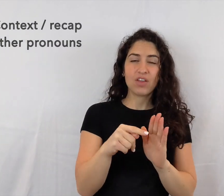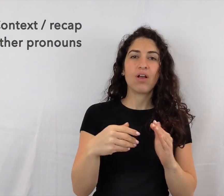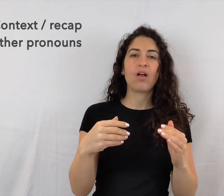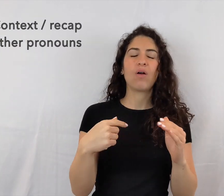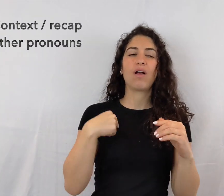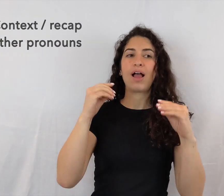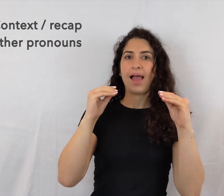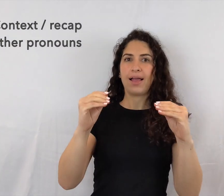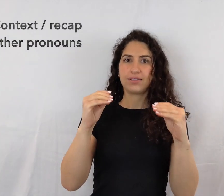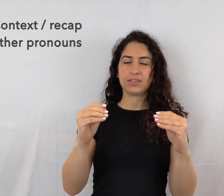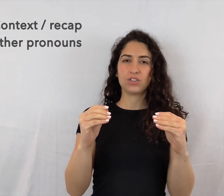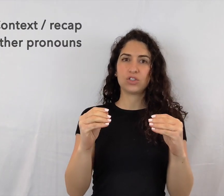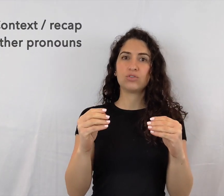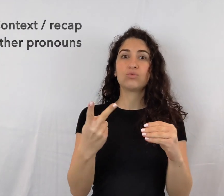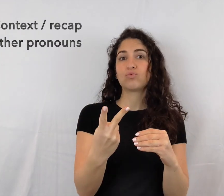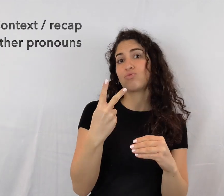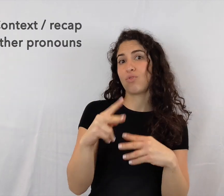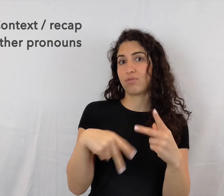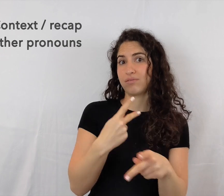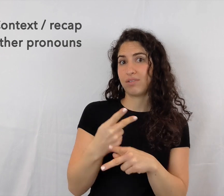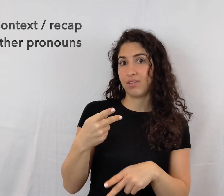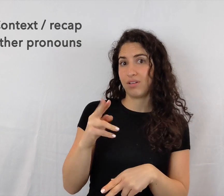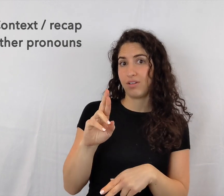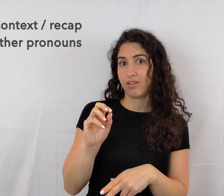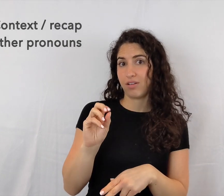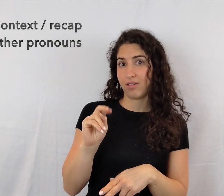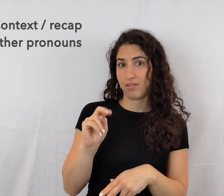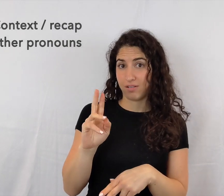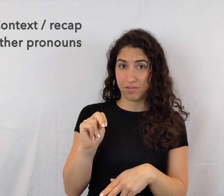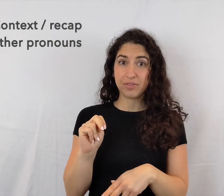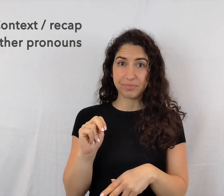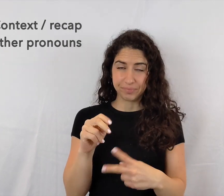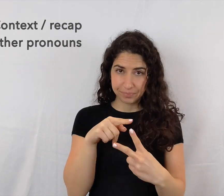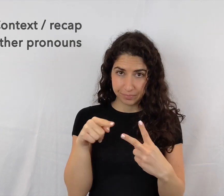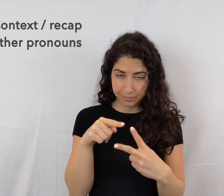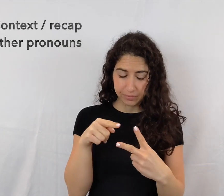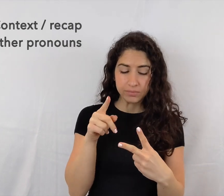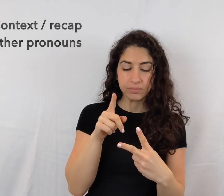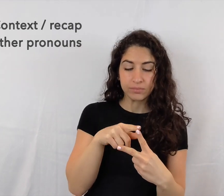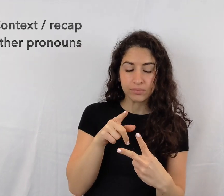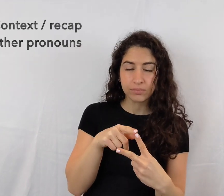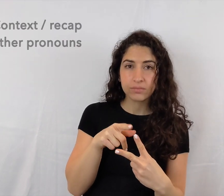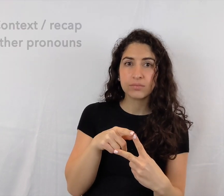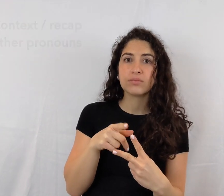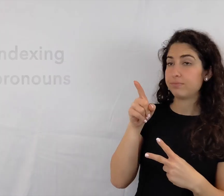A different video, I taught you two types of pronouns, two of them. The first one: